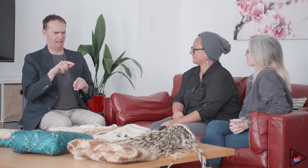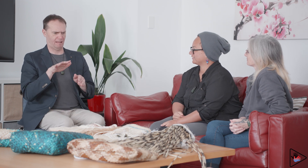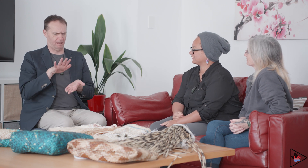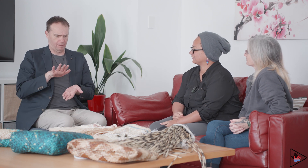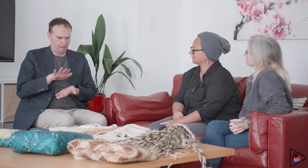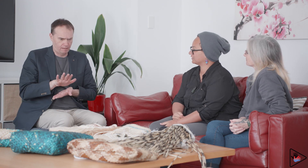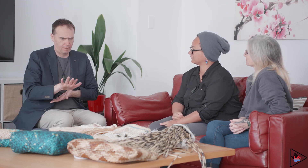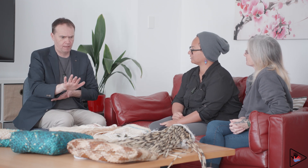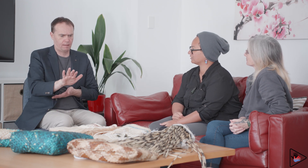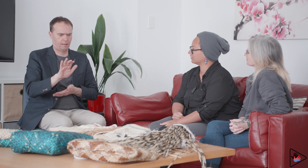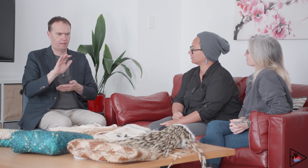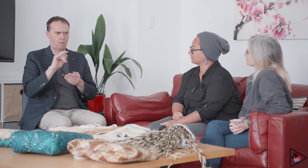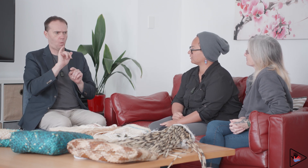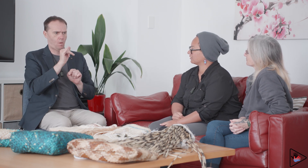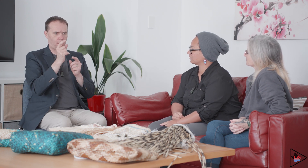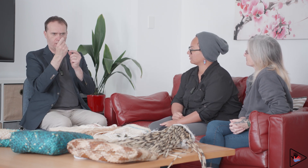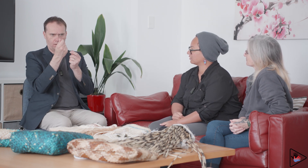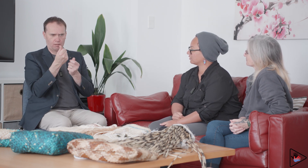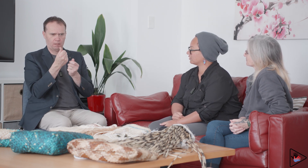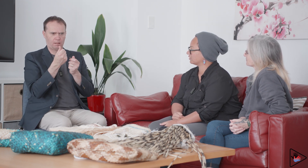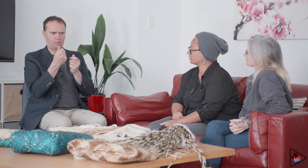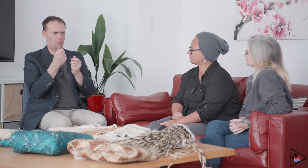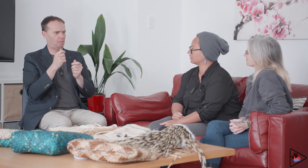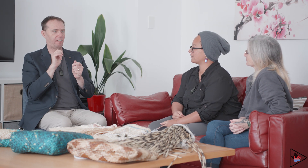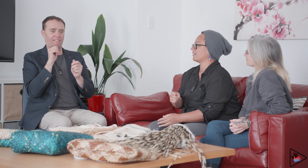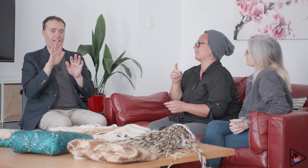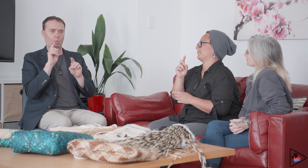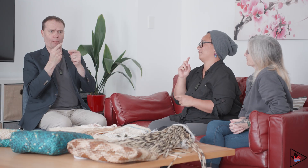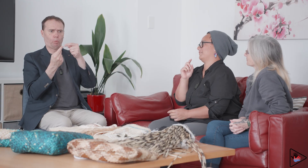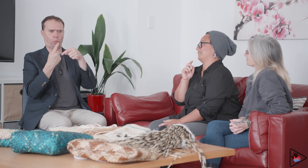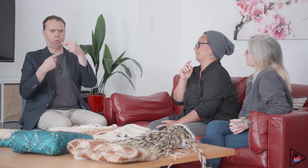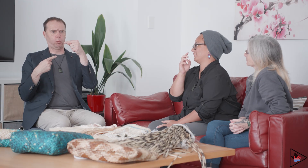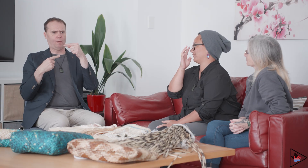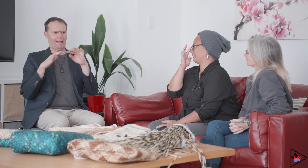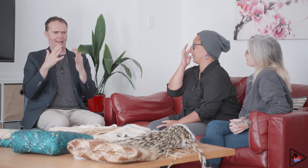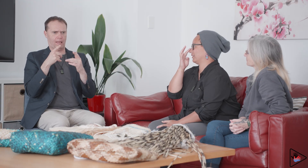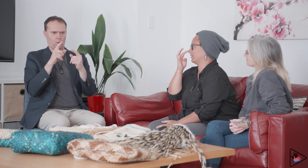And with the plying, you mentioned that there's two ways of doing that. How do you